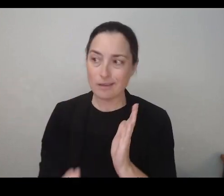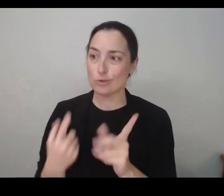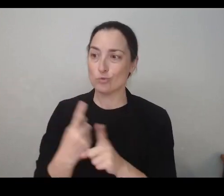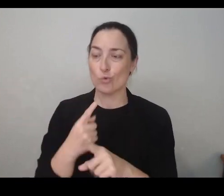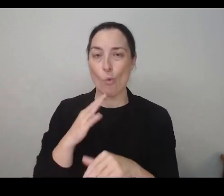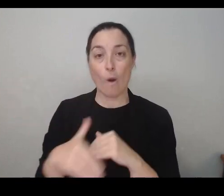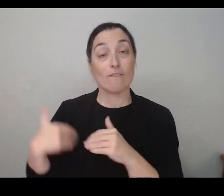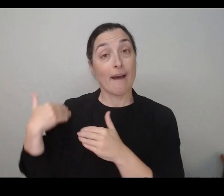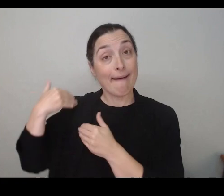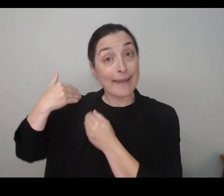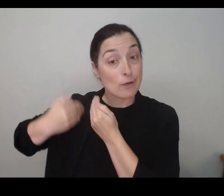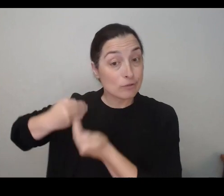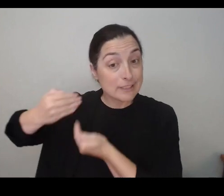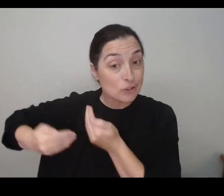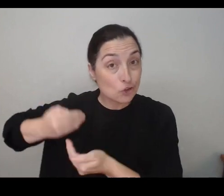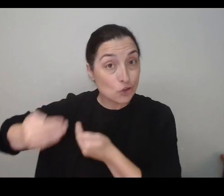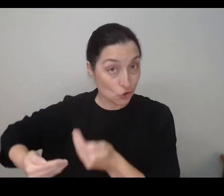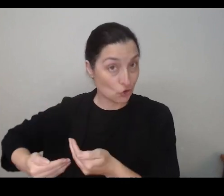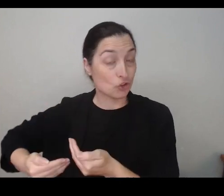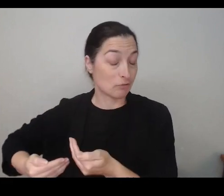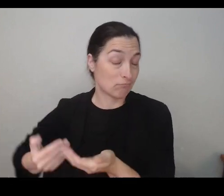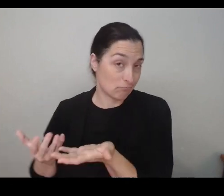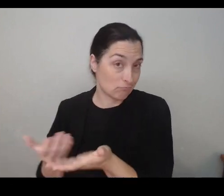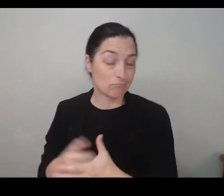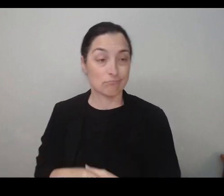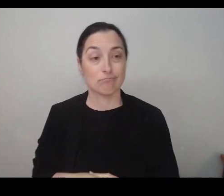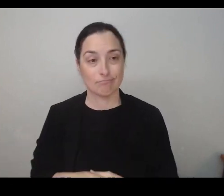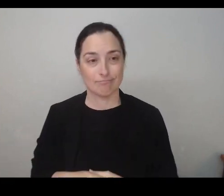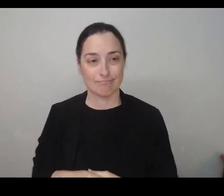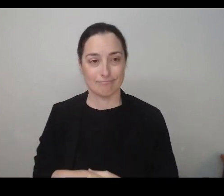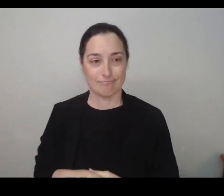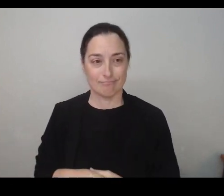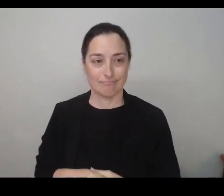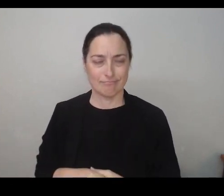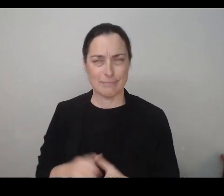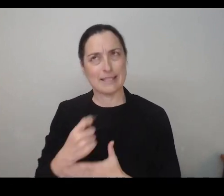that can be led by Gauguin. But that's the only thing that I can say about that.